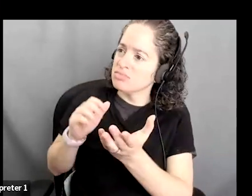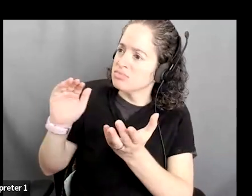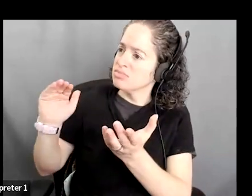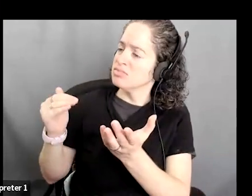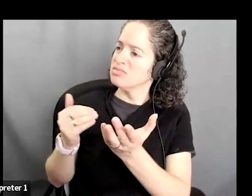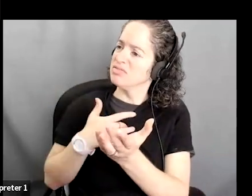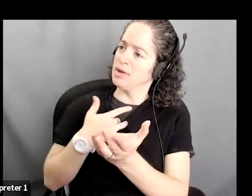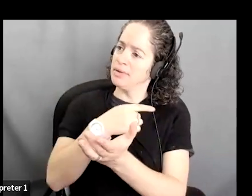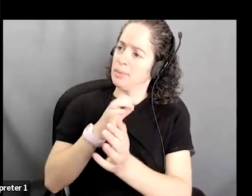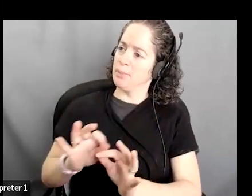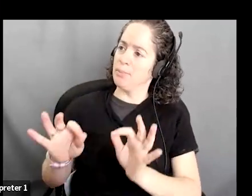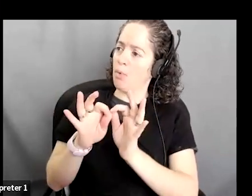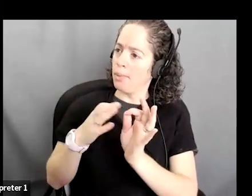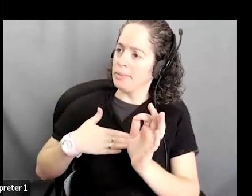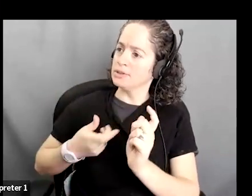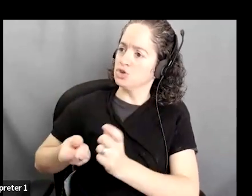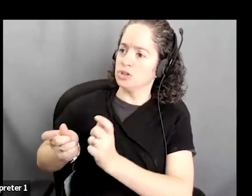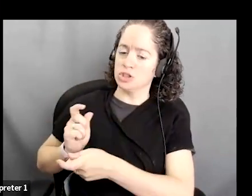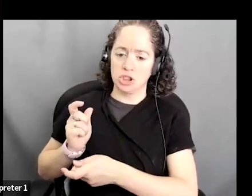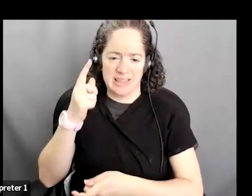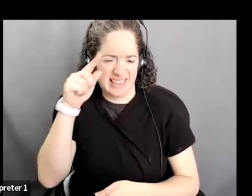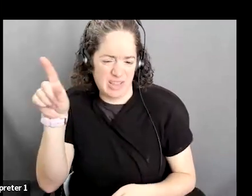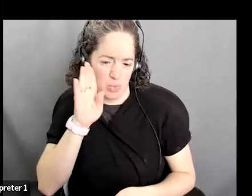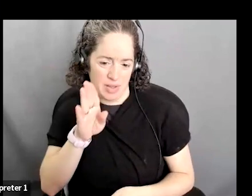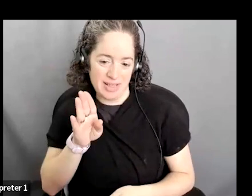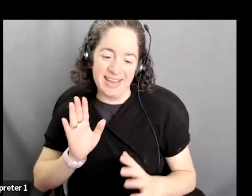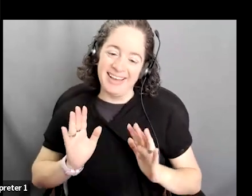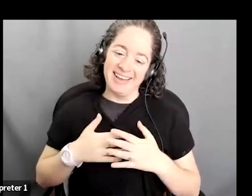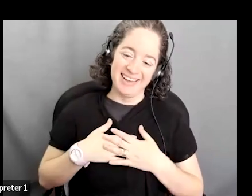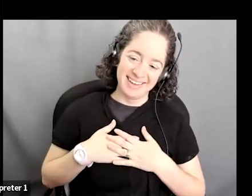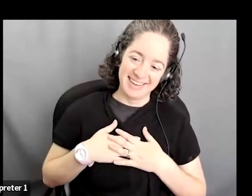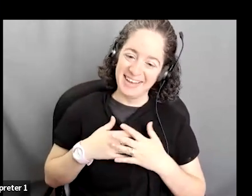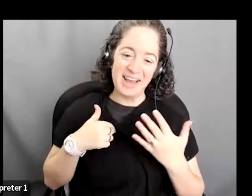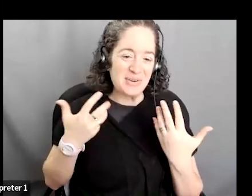I think they will put that in. I'm going to say right now, I don't want anyone's takeaway from this to be,